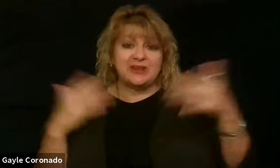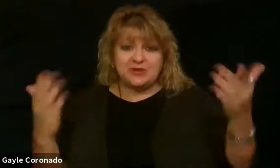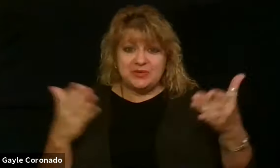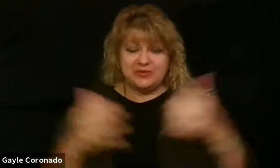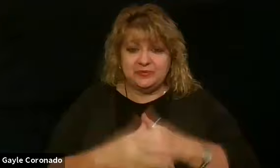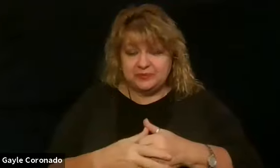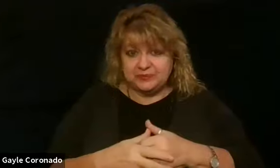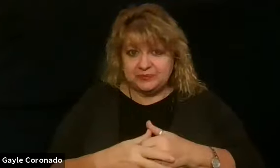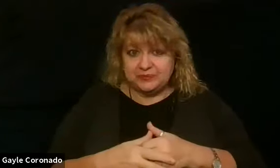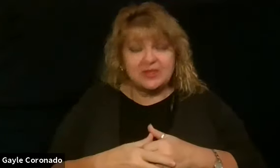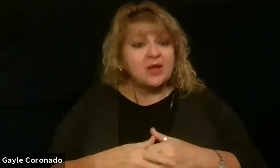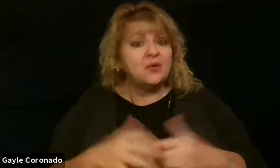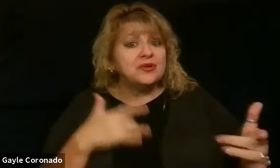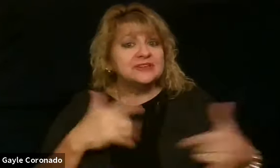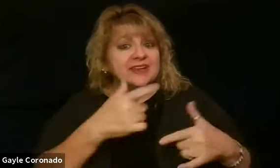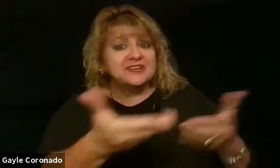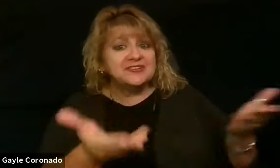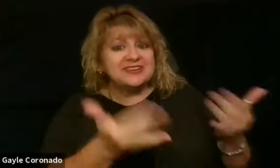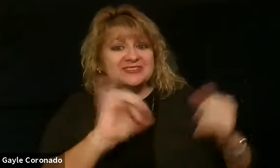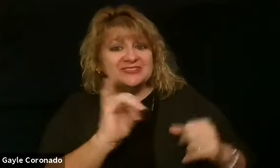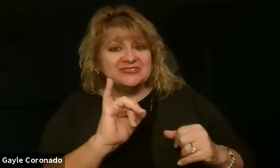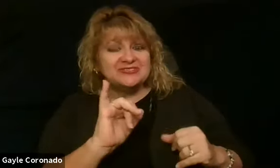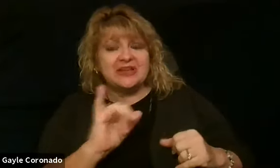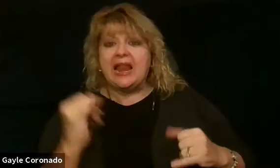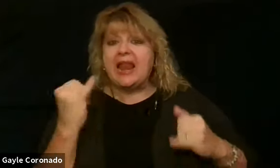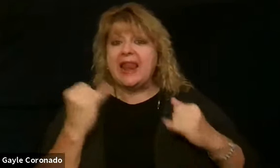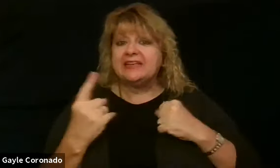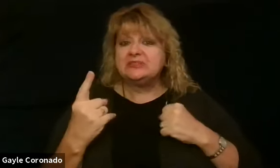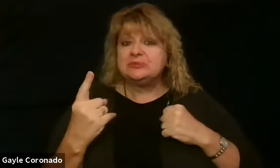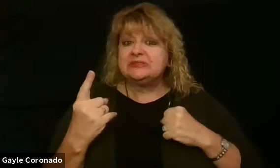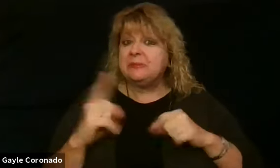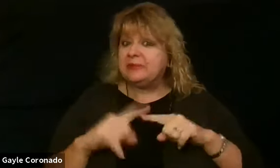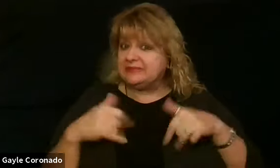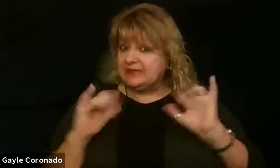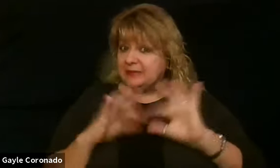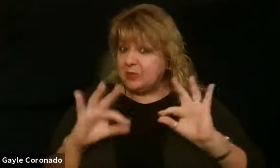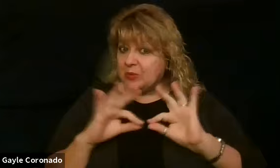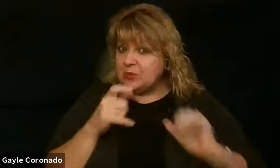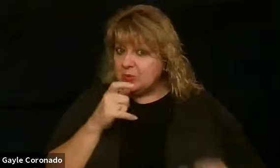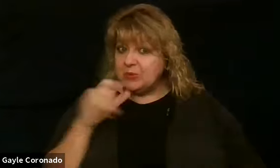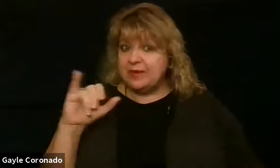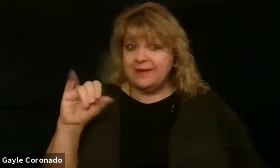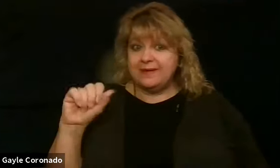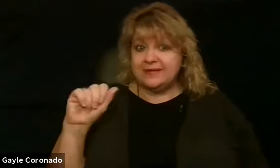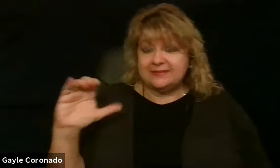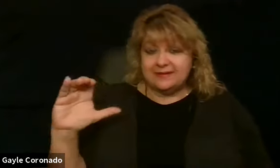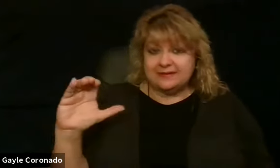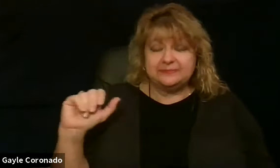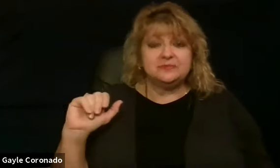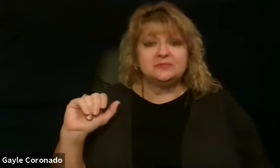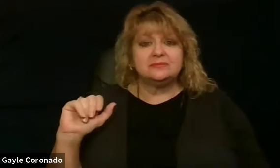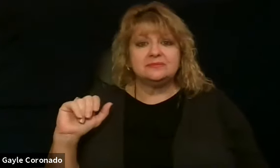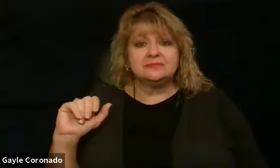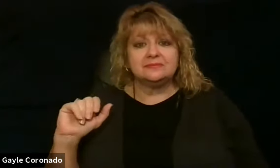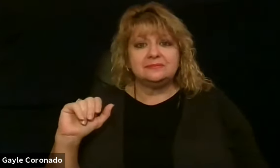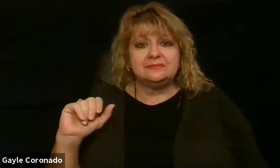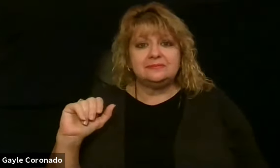We're excited to have you here to. And last but not least, Isaac, would you like to go.